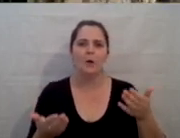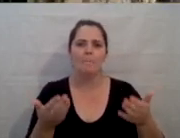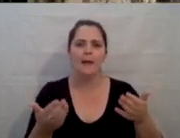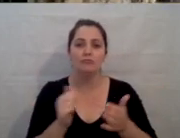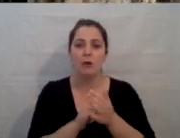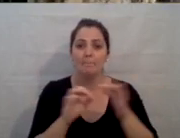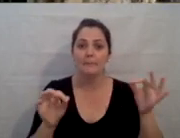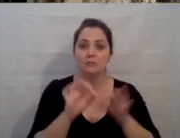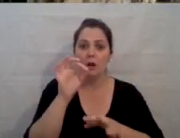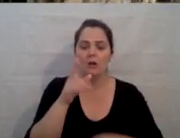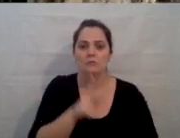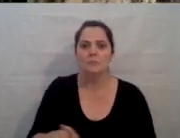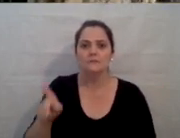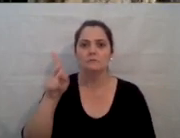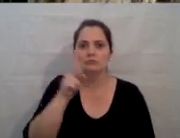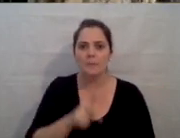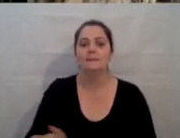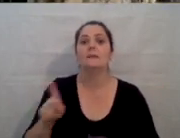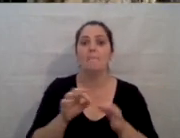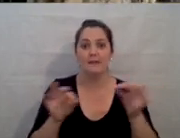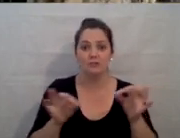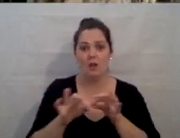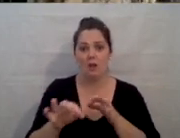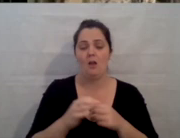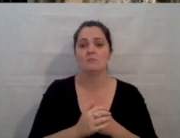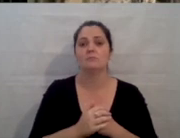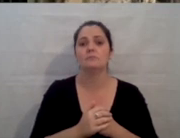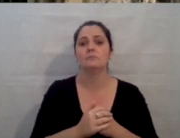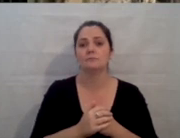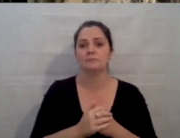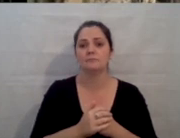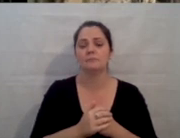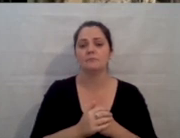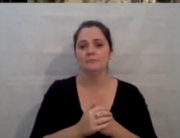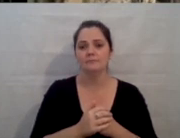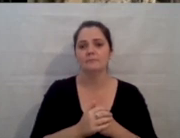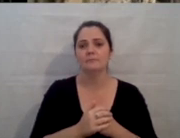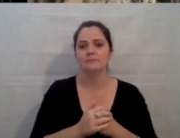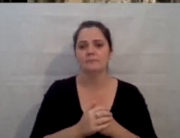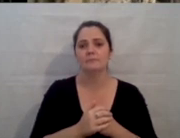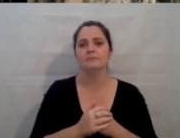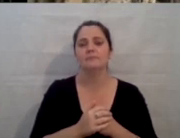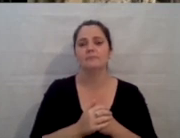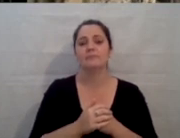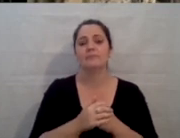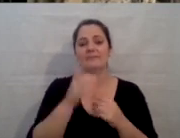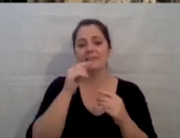comparing it to what you're seeing on your drawing and whether you've got it all in space. Again your drawing – and hopefully you can see this in my drawing –